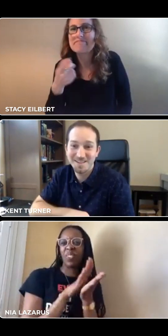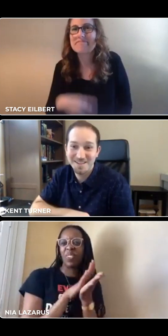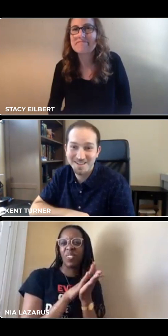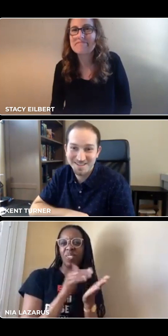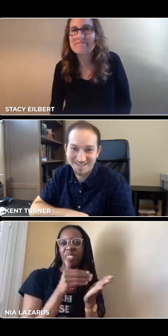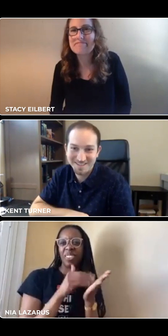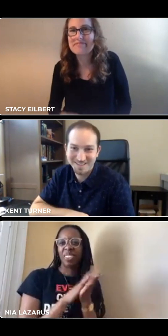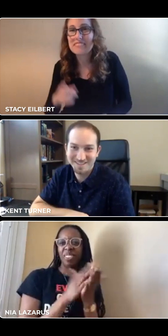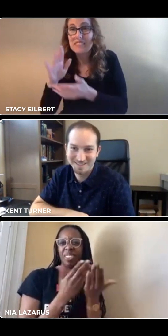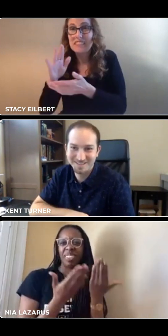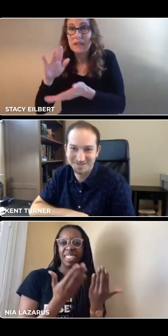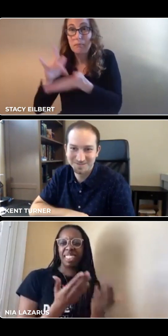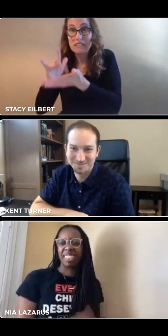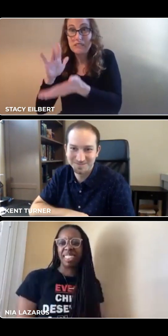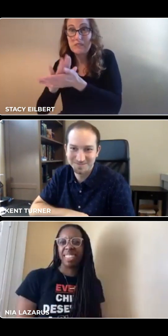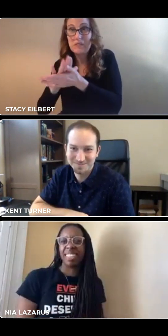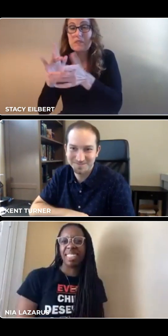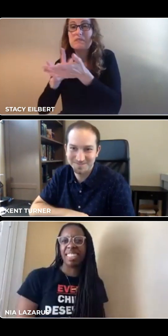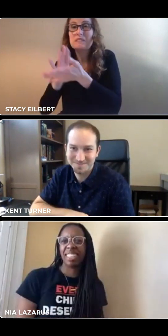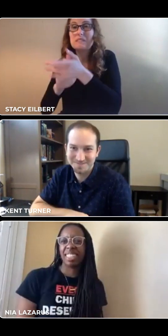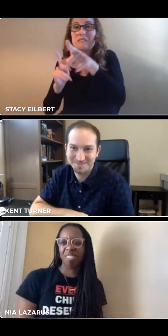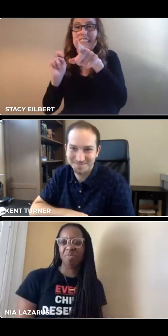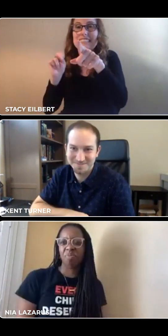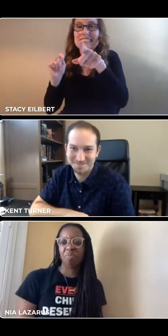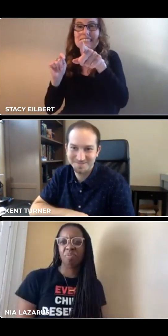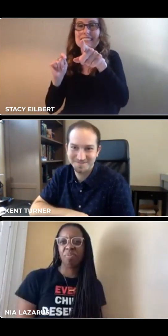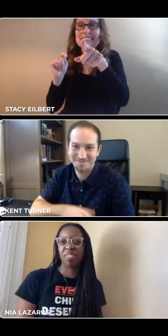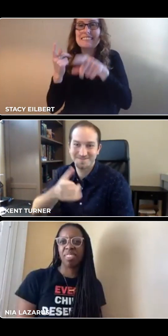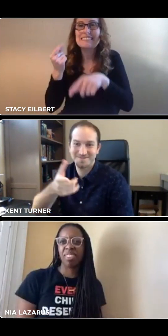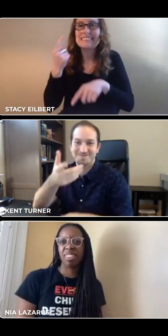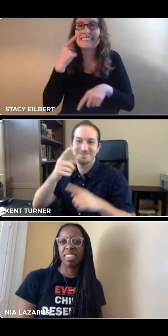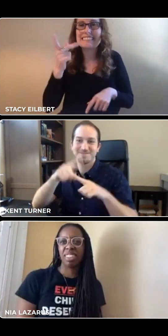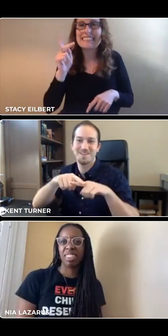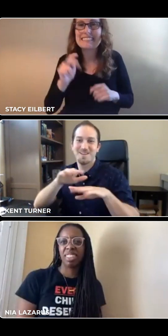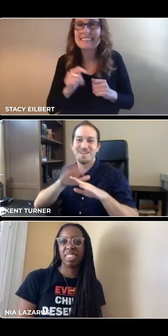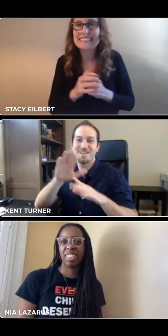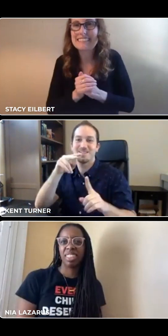Possibly middle school, I believe. And Kent?